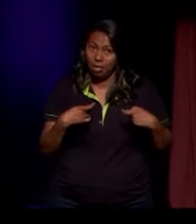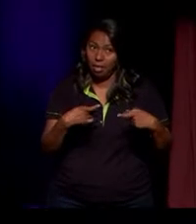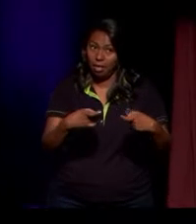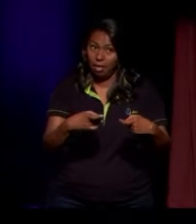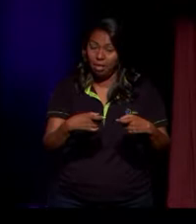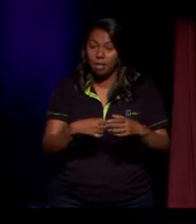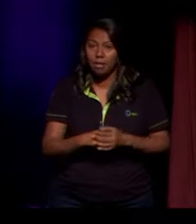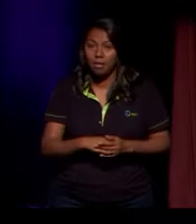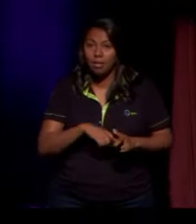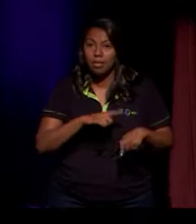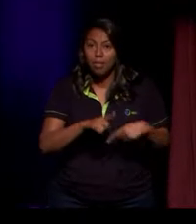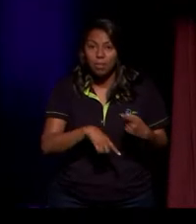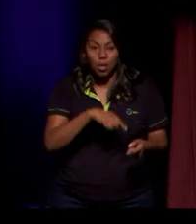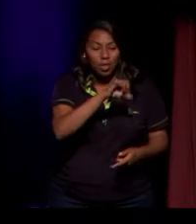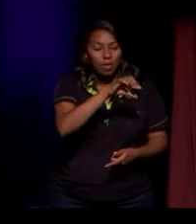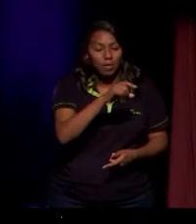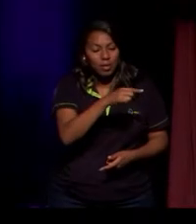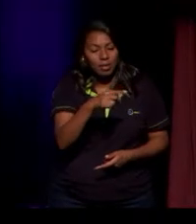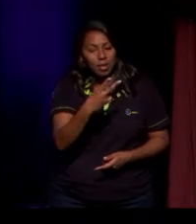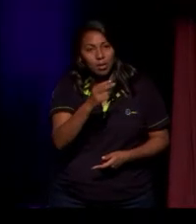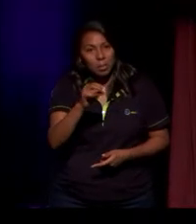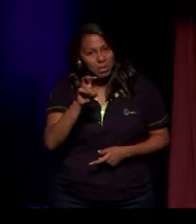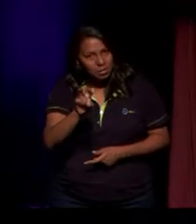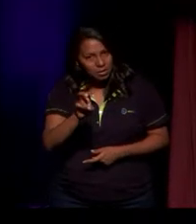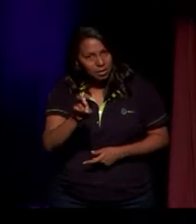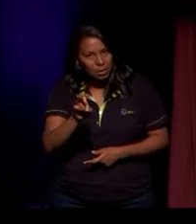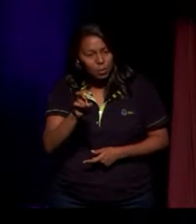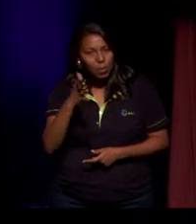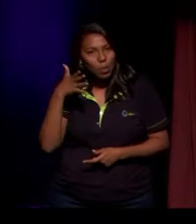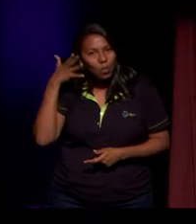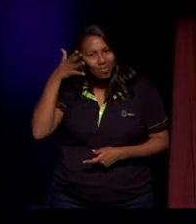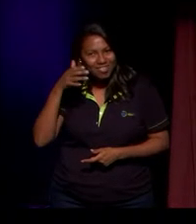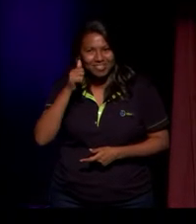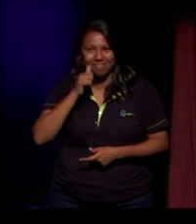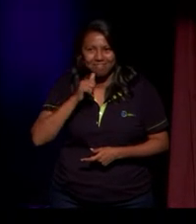from 1990 to 2005, will be the Women's Conference.